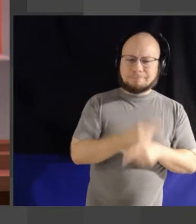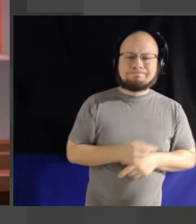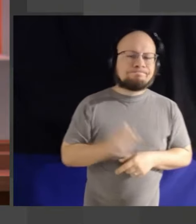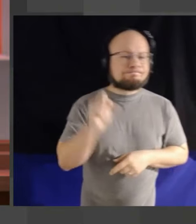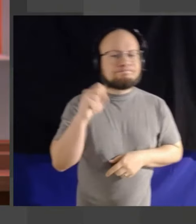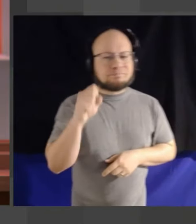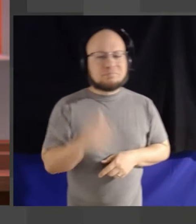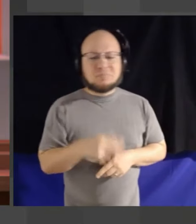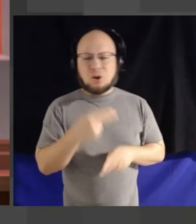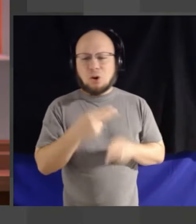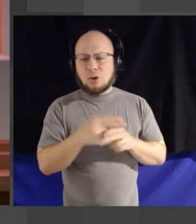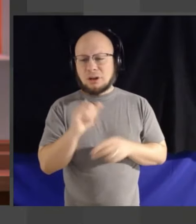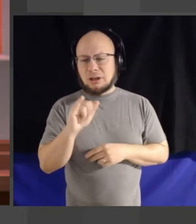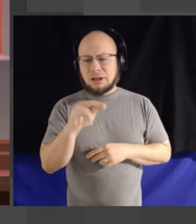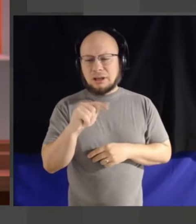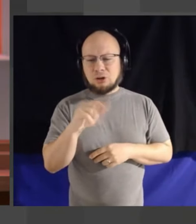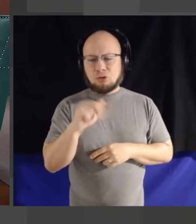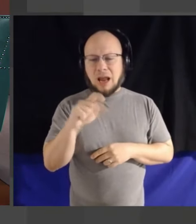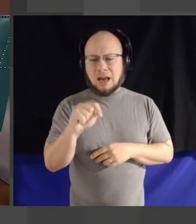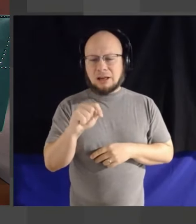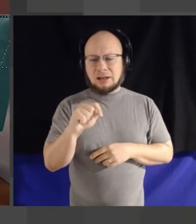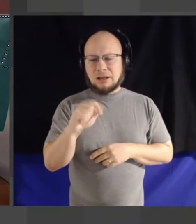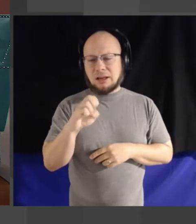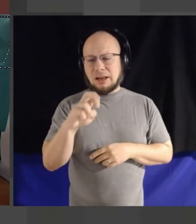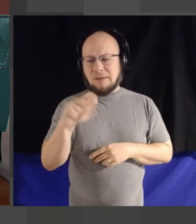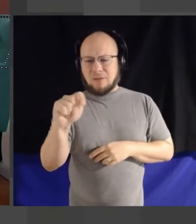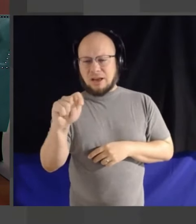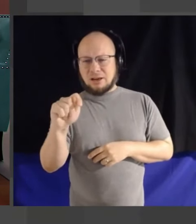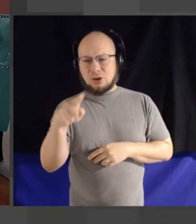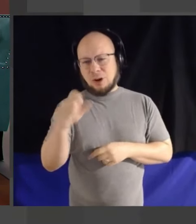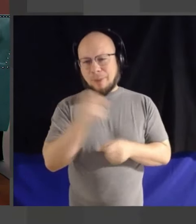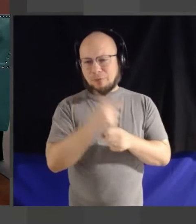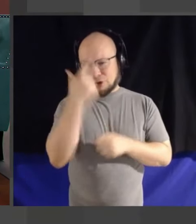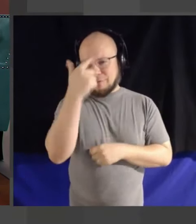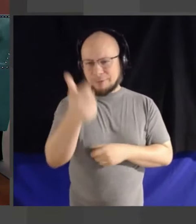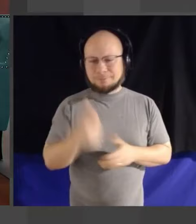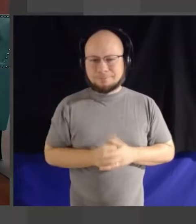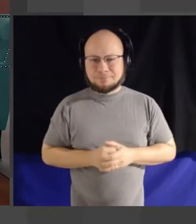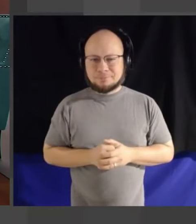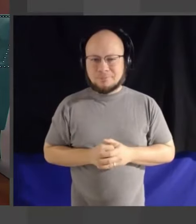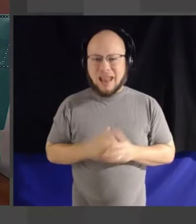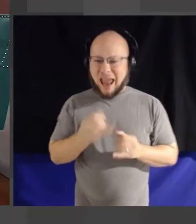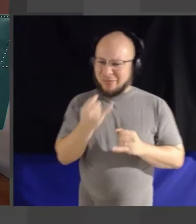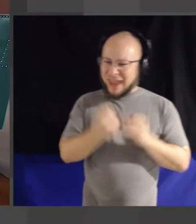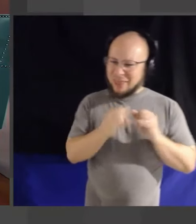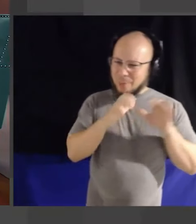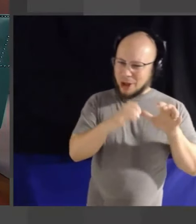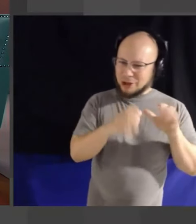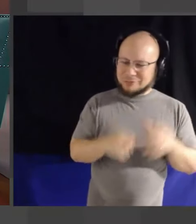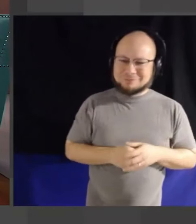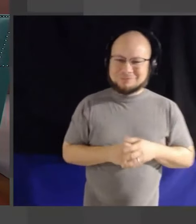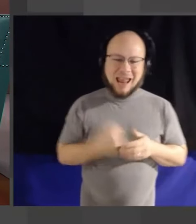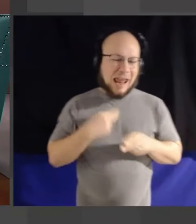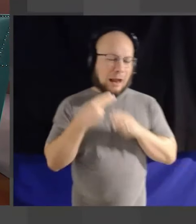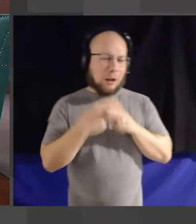JUST ANOTHER INTERACTIVE EVENT TO KEY IN TO. AND THEN THERE IS THE TOMATO